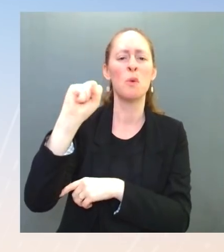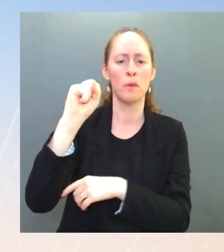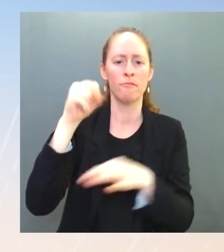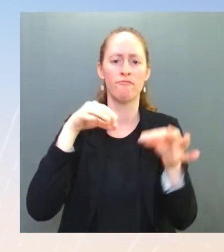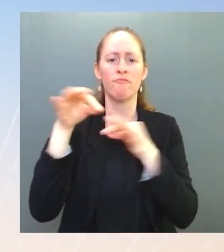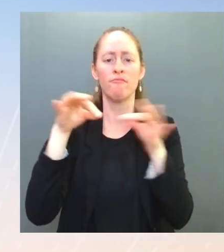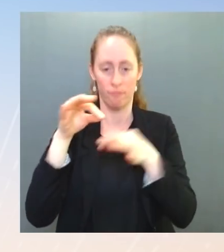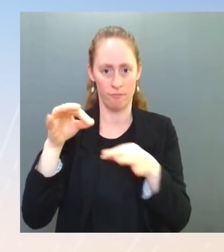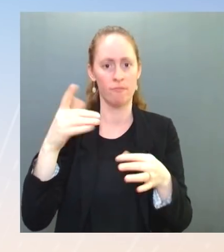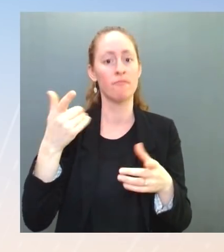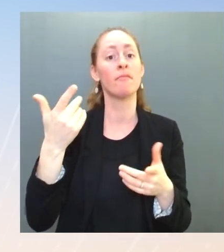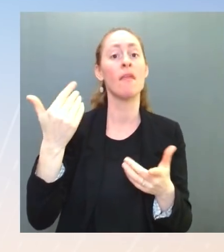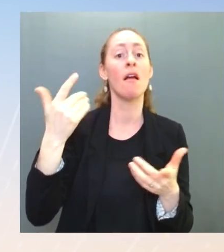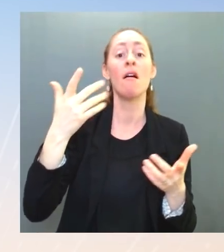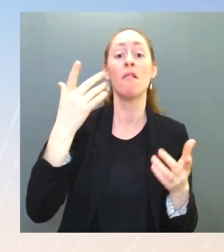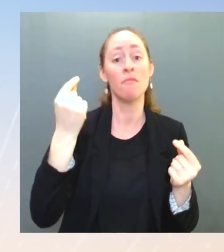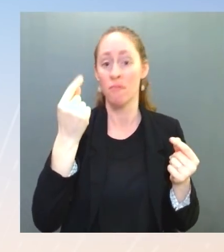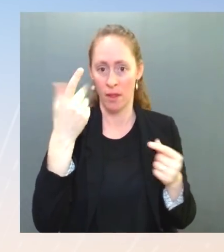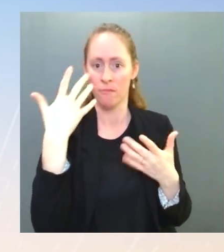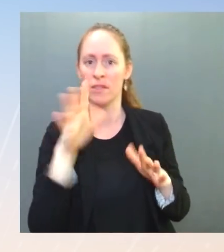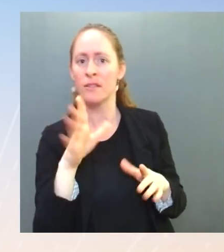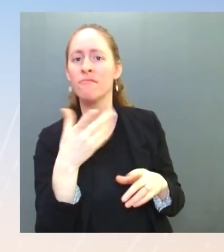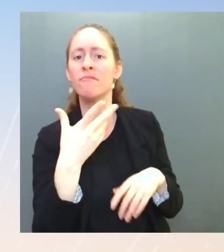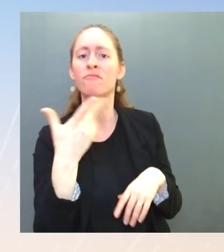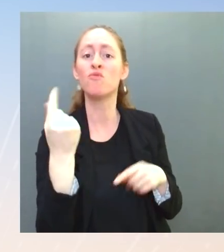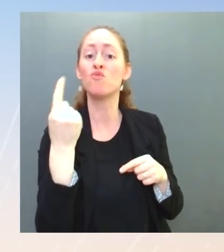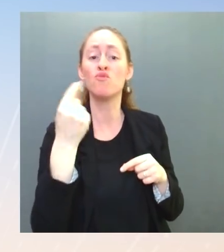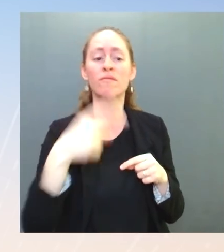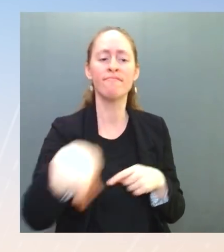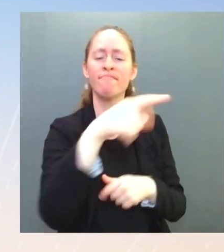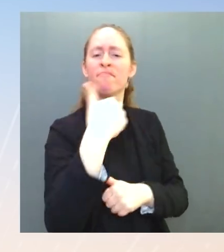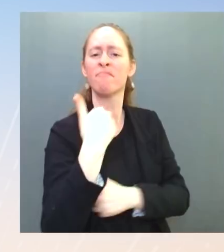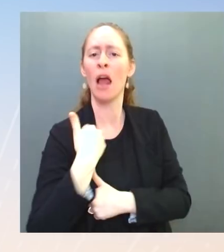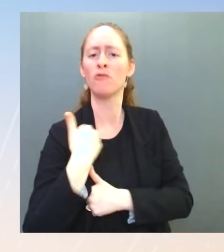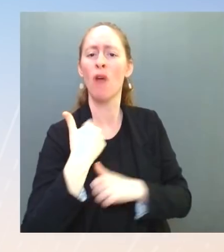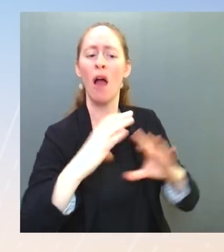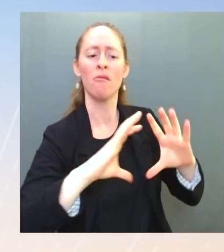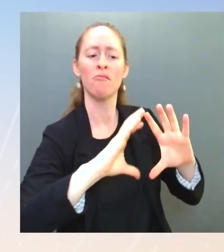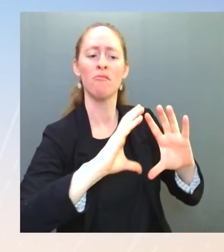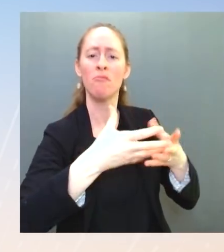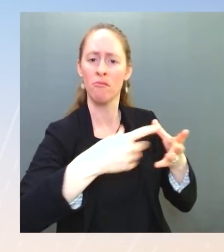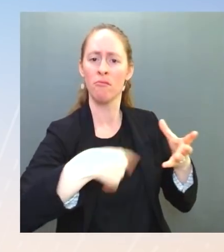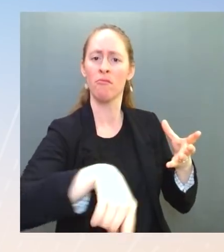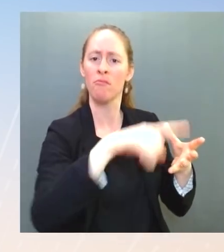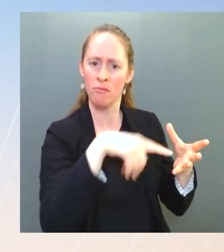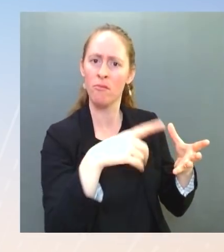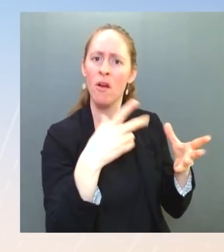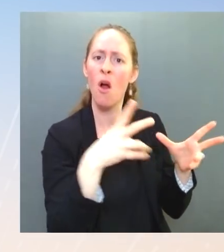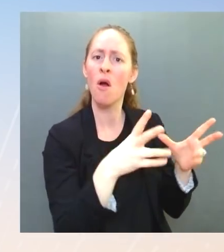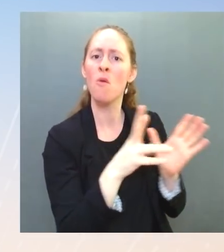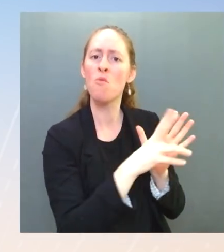that would qualify as war crimes. Wondering if anyone in the US government has been able to listen to these intercepts